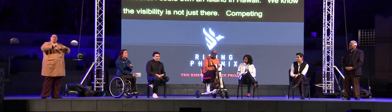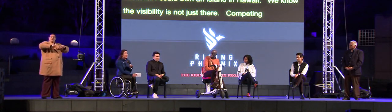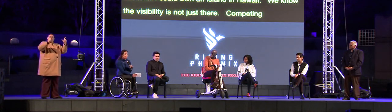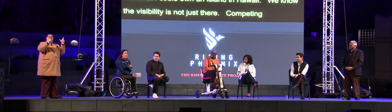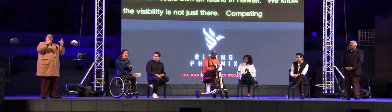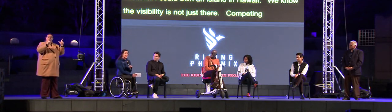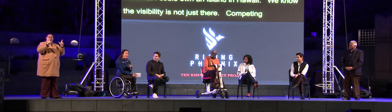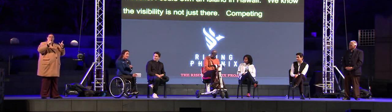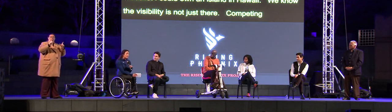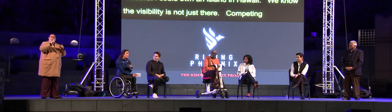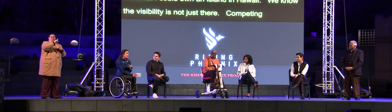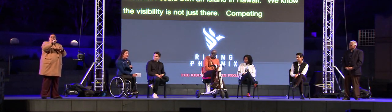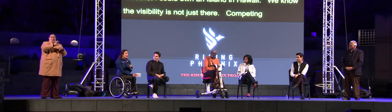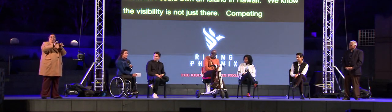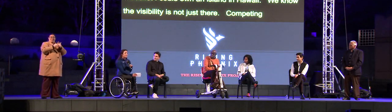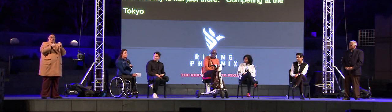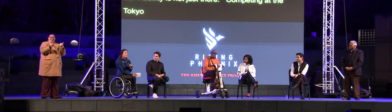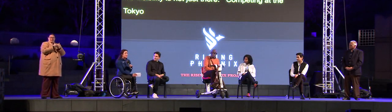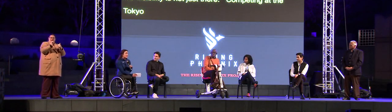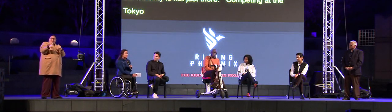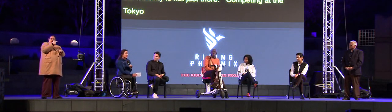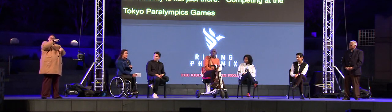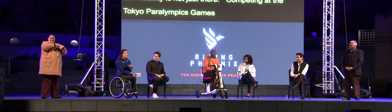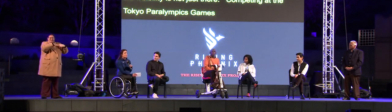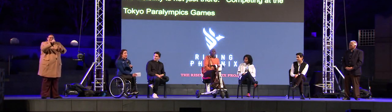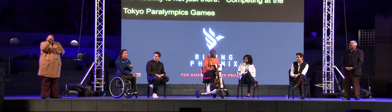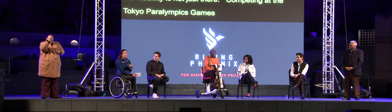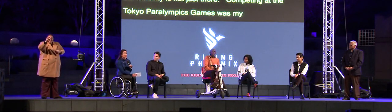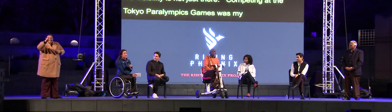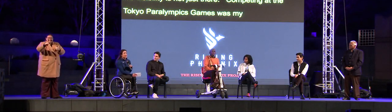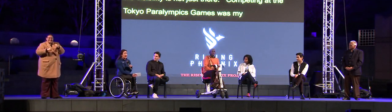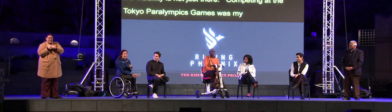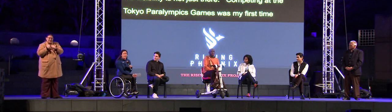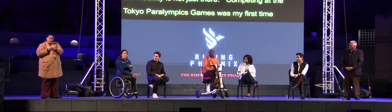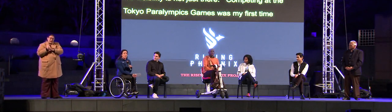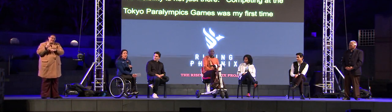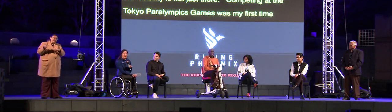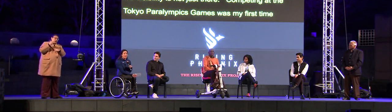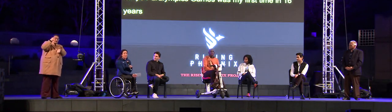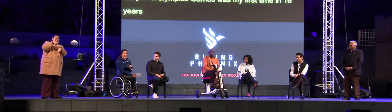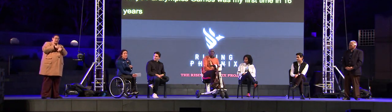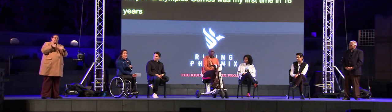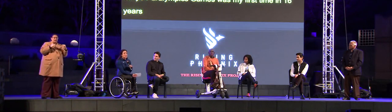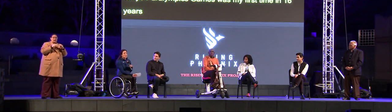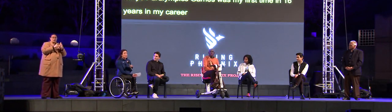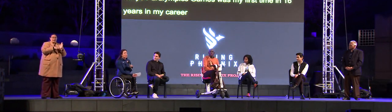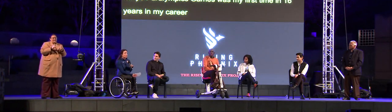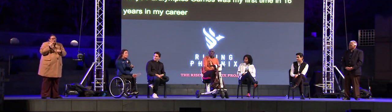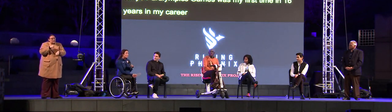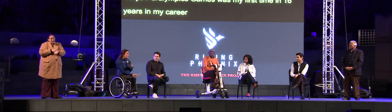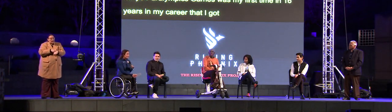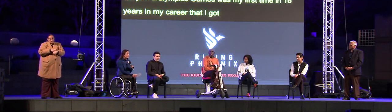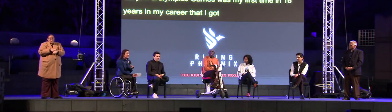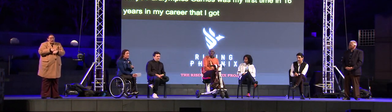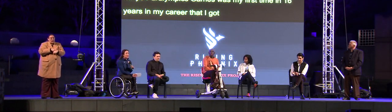was my first time, in 16 years of my career, that I got equal pay. So we're moving.